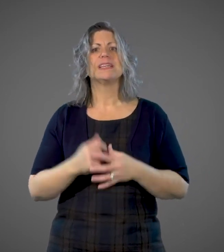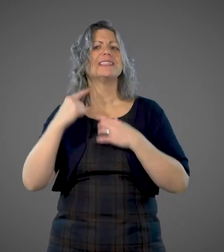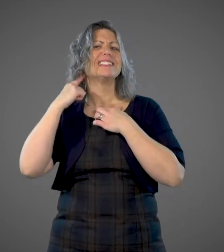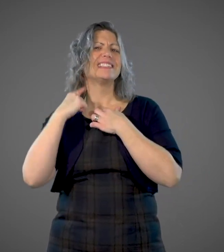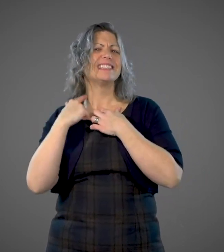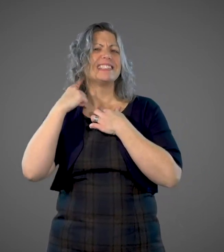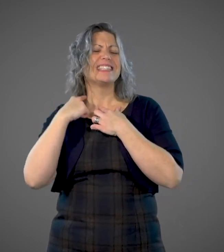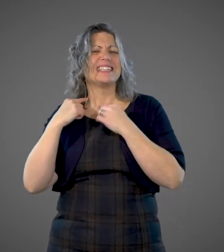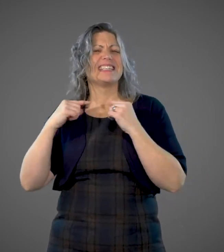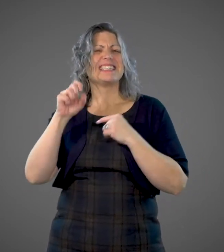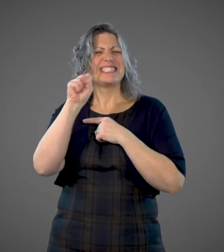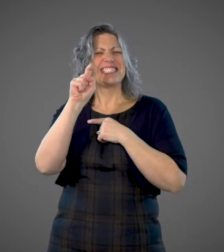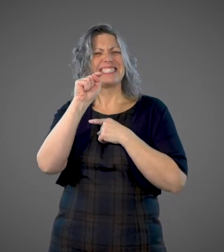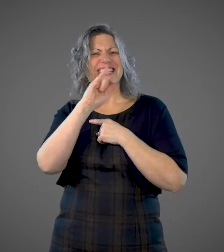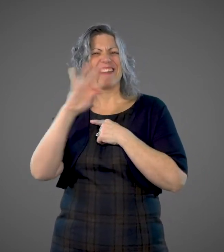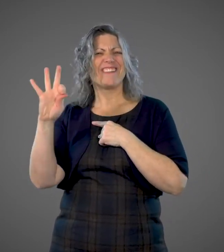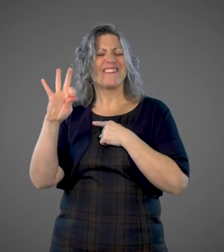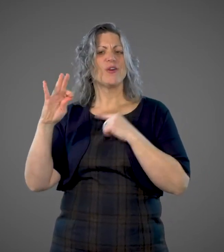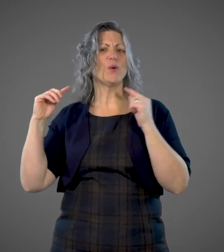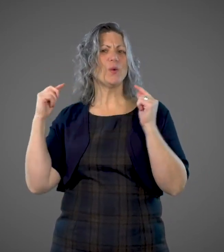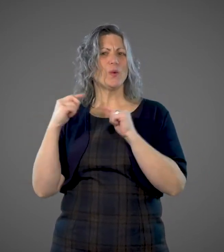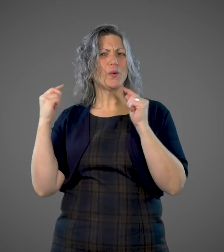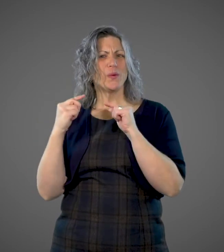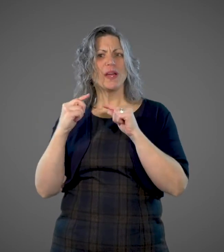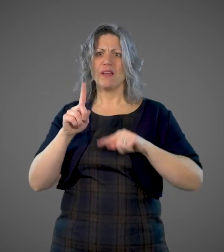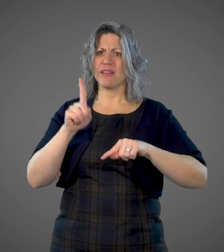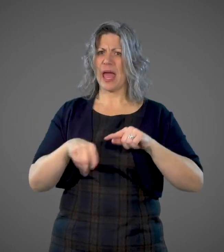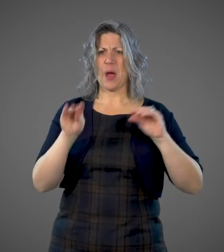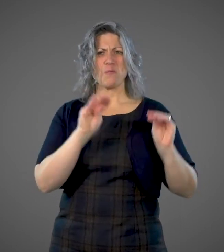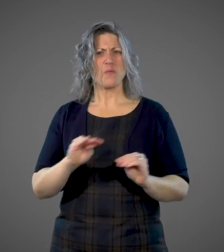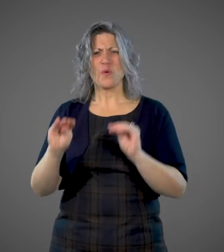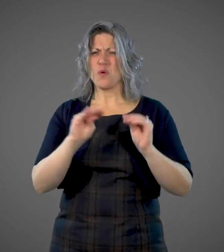If your neck is very stiff and you feel like you can't move it.